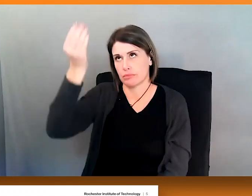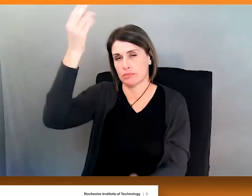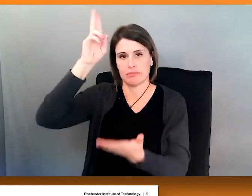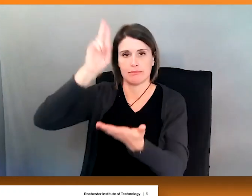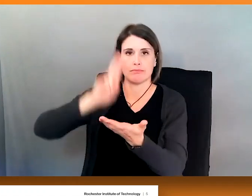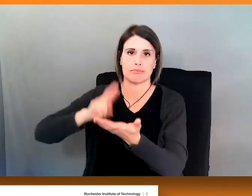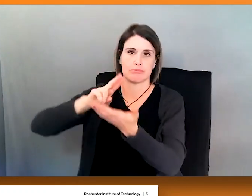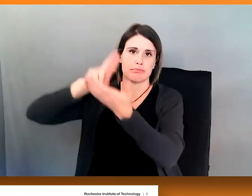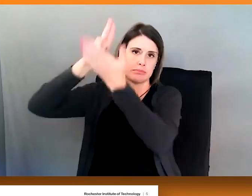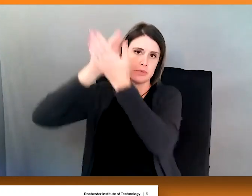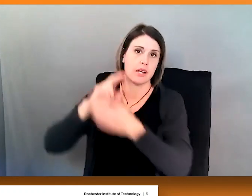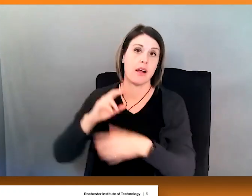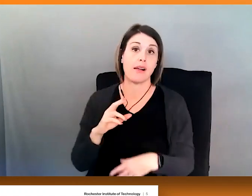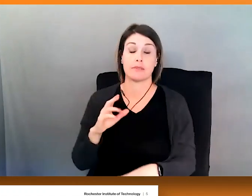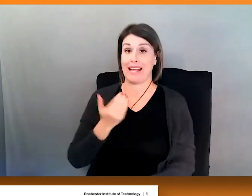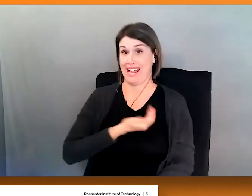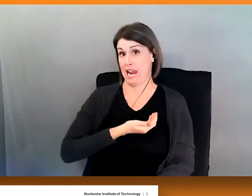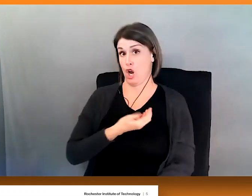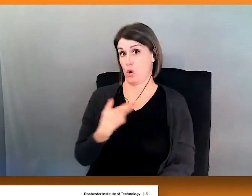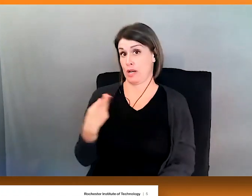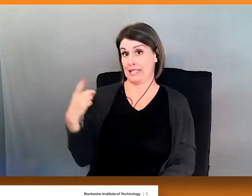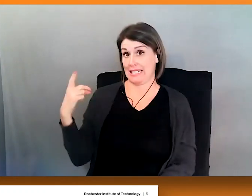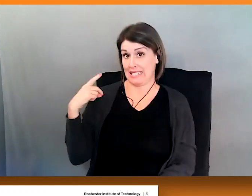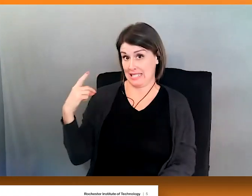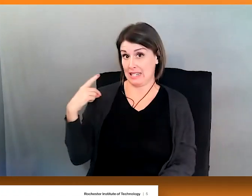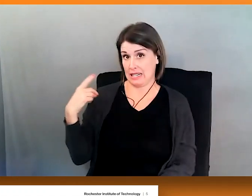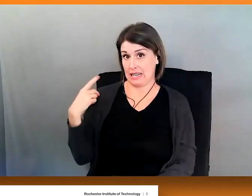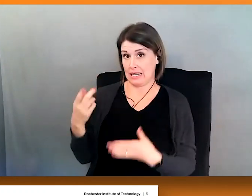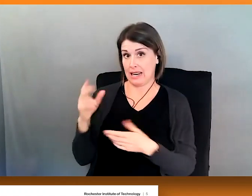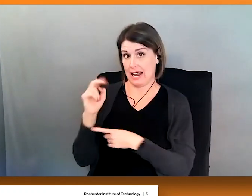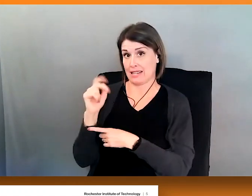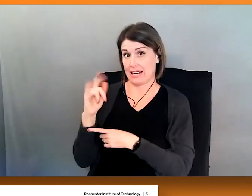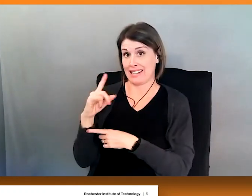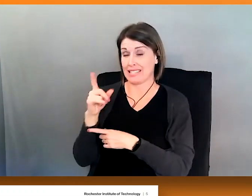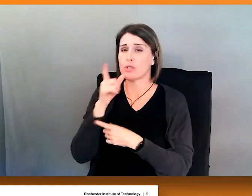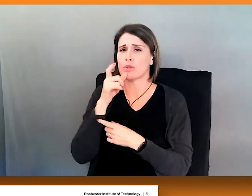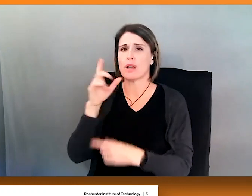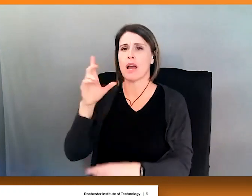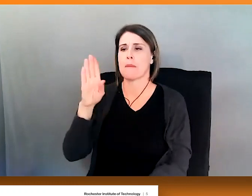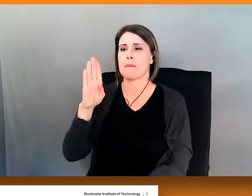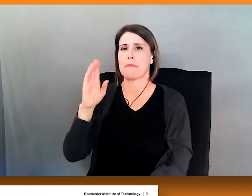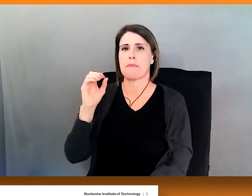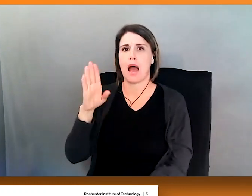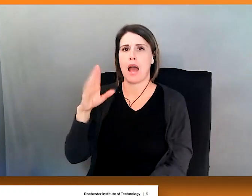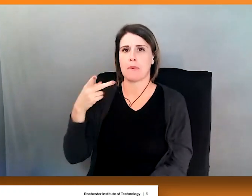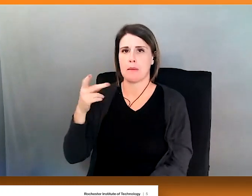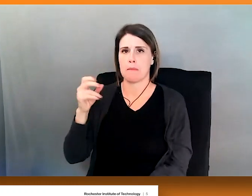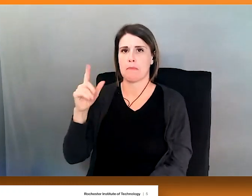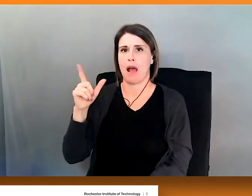NTID's dean is Bob Pollard. That's who we use here at this college.